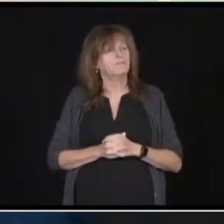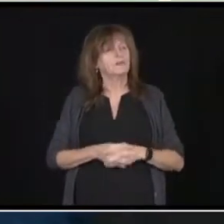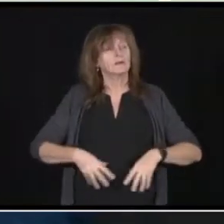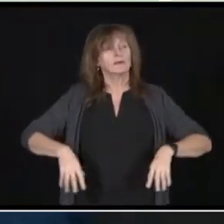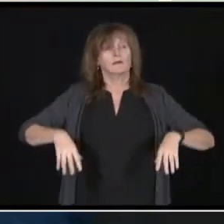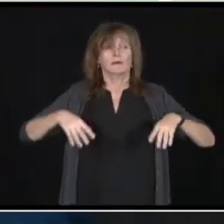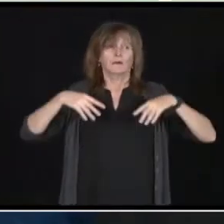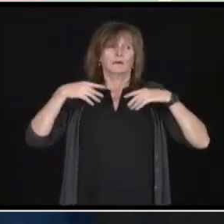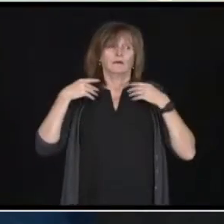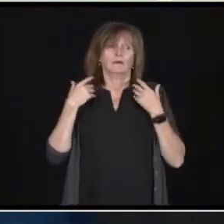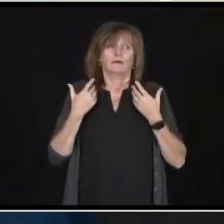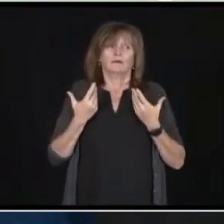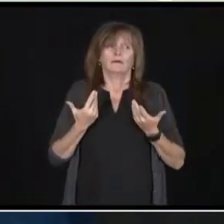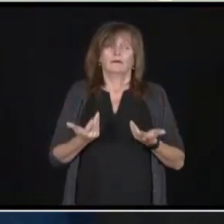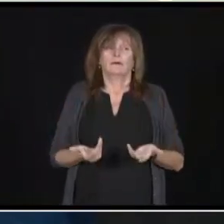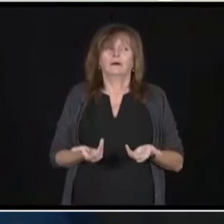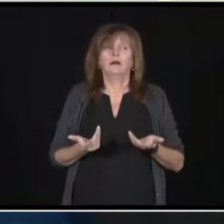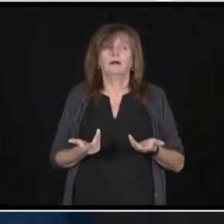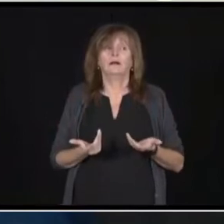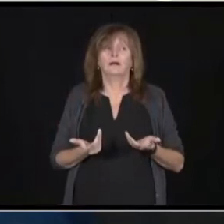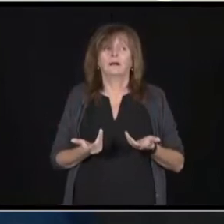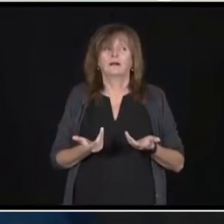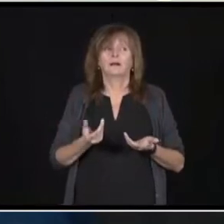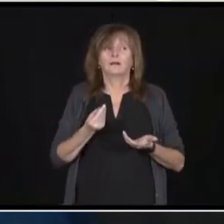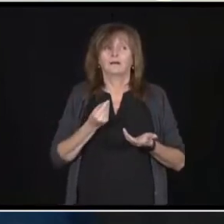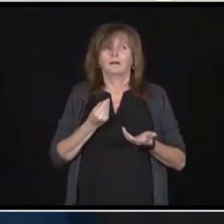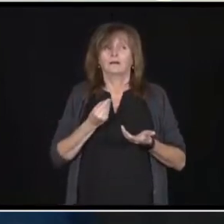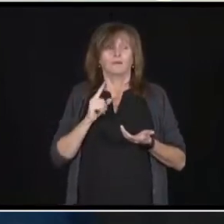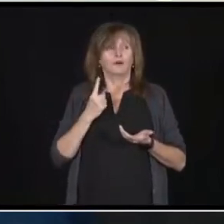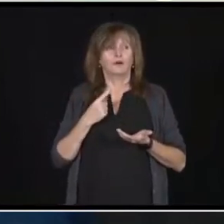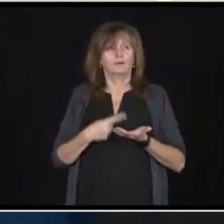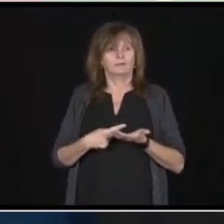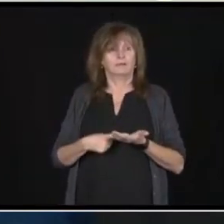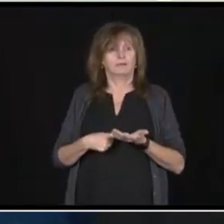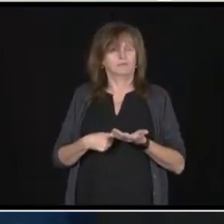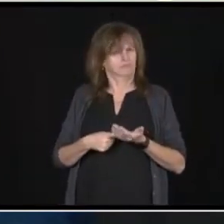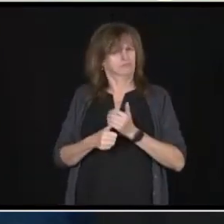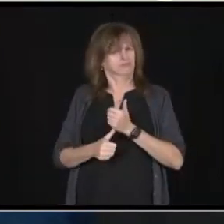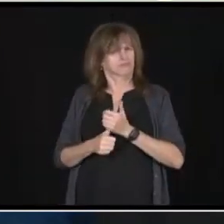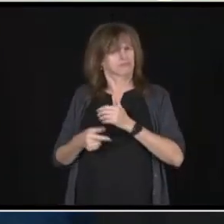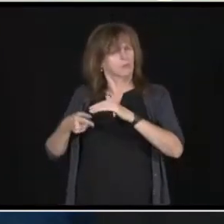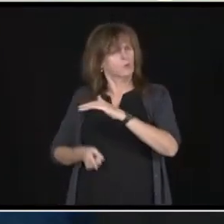I hope everybody has had lunch before this conversation. Talking about sewage. But anyway...